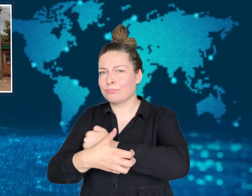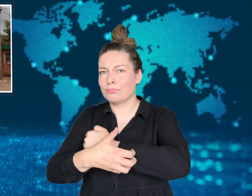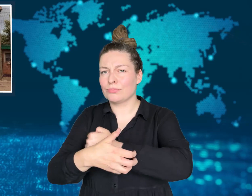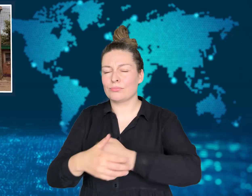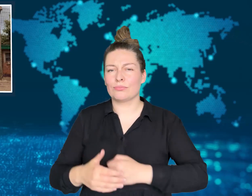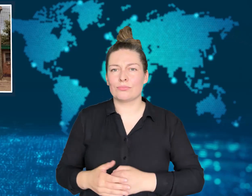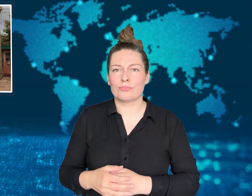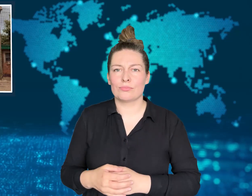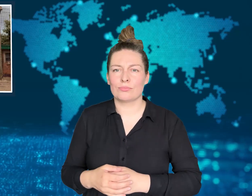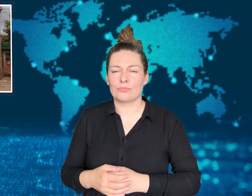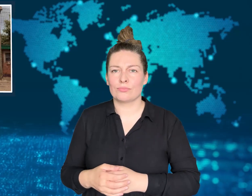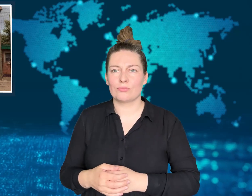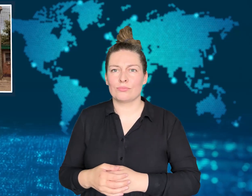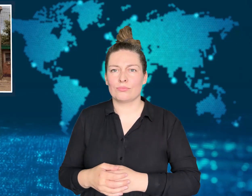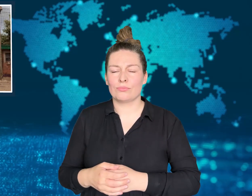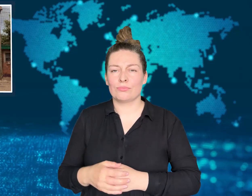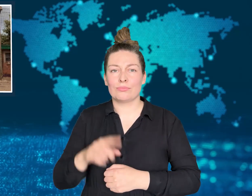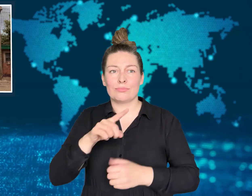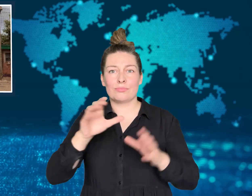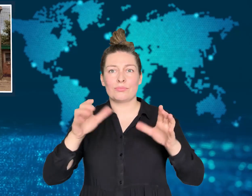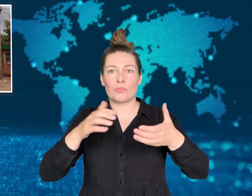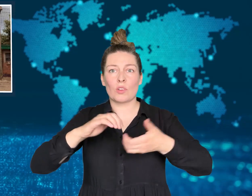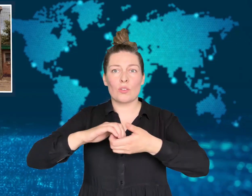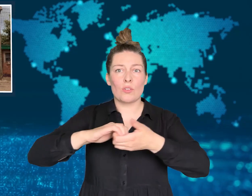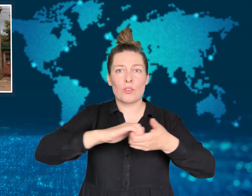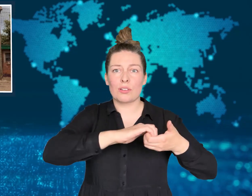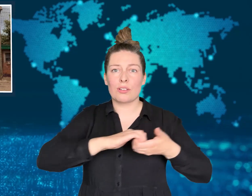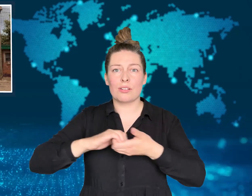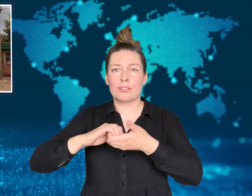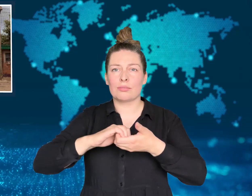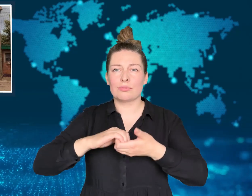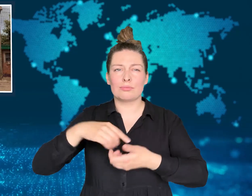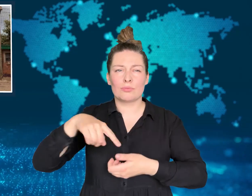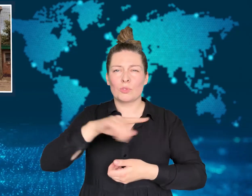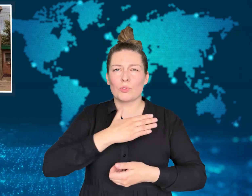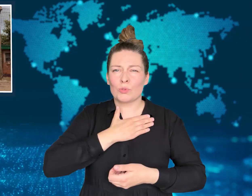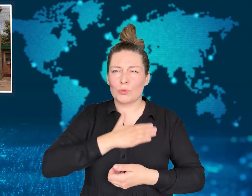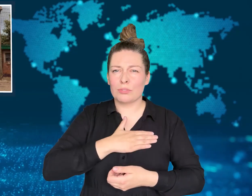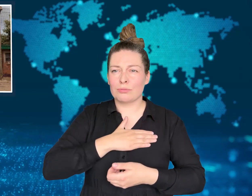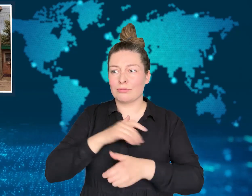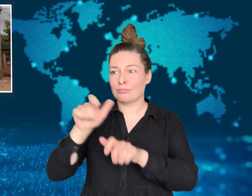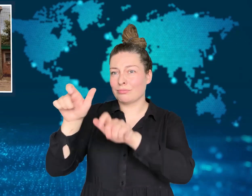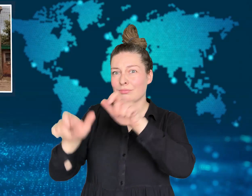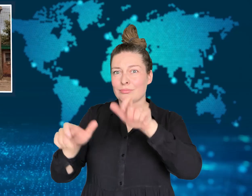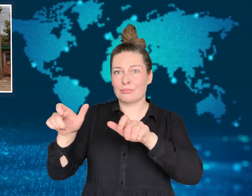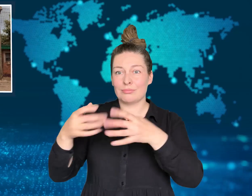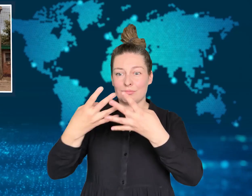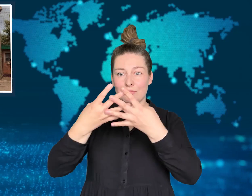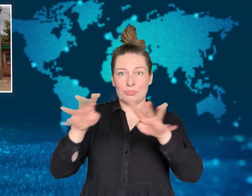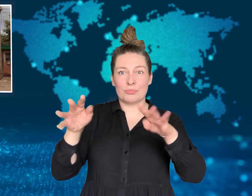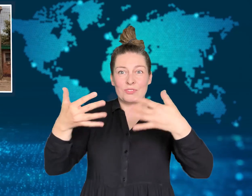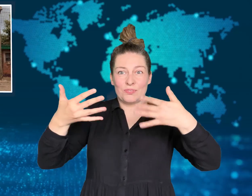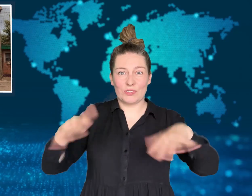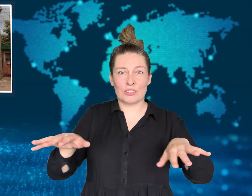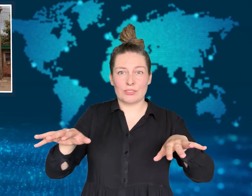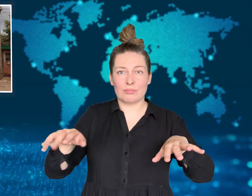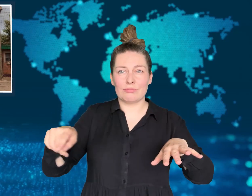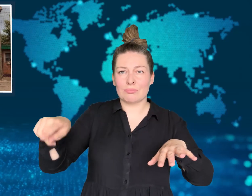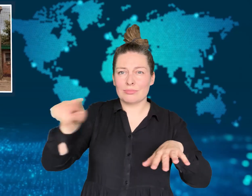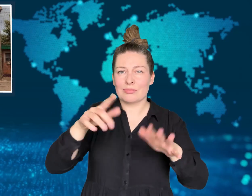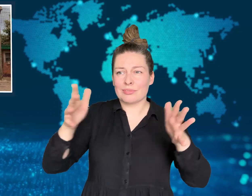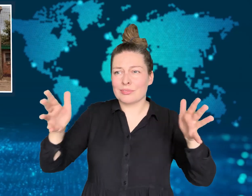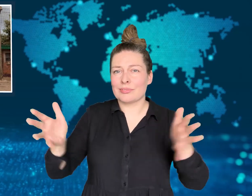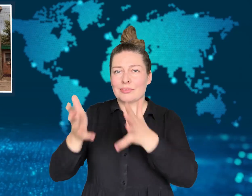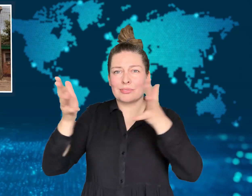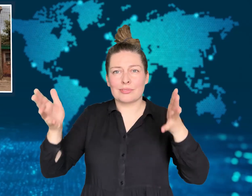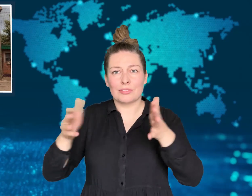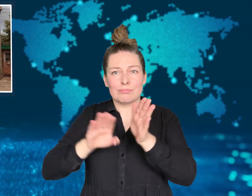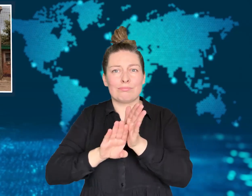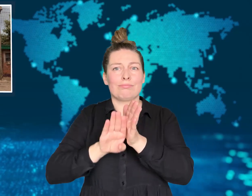and Rehabilitation of the Offenders, said many of those who have been